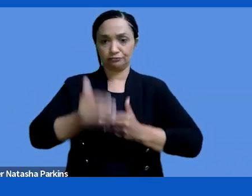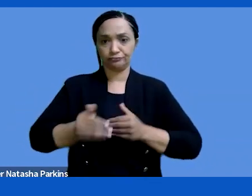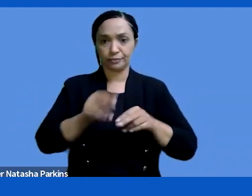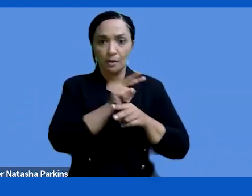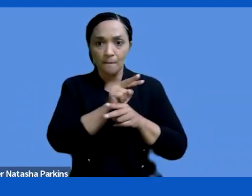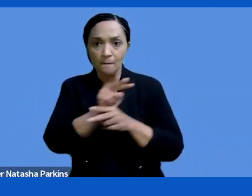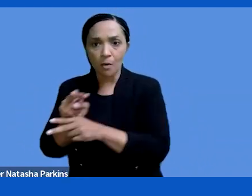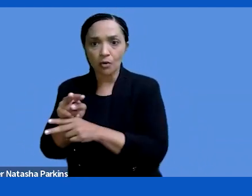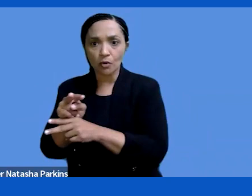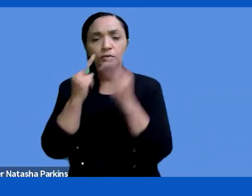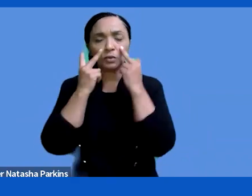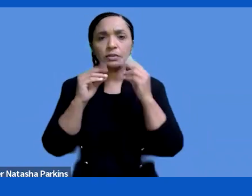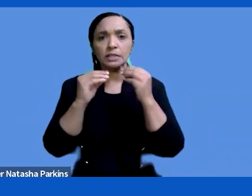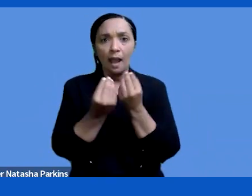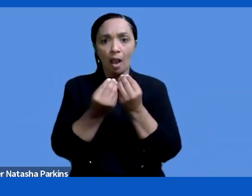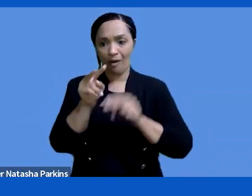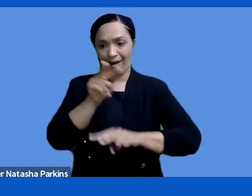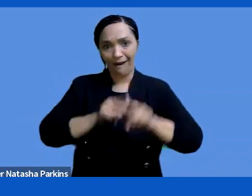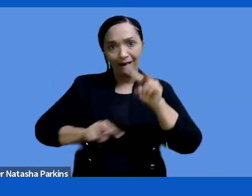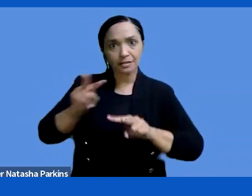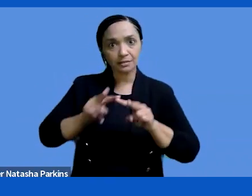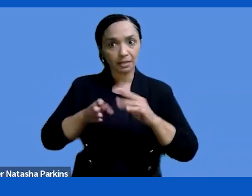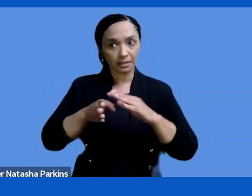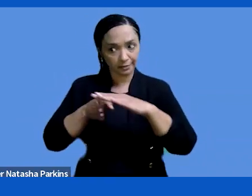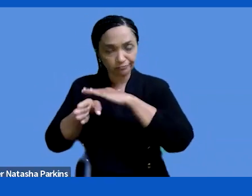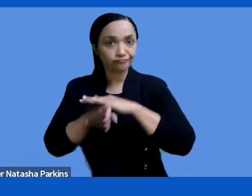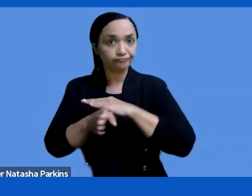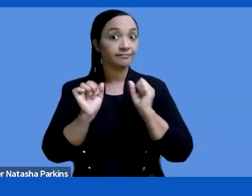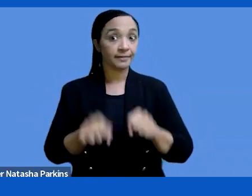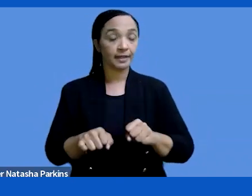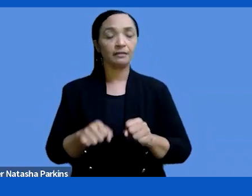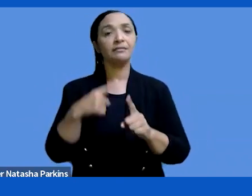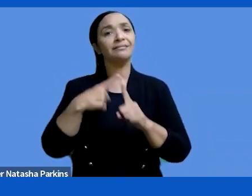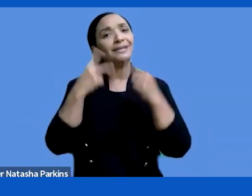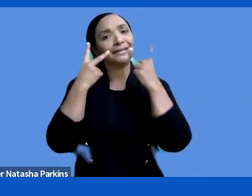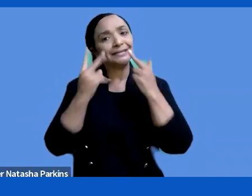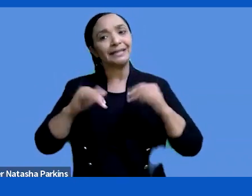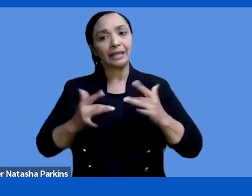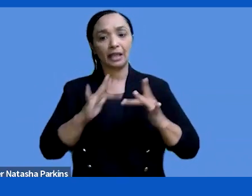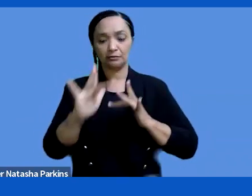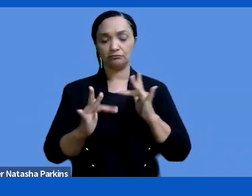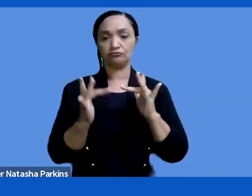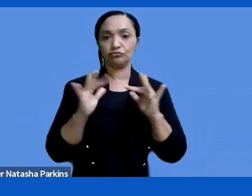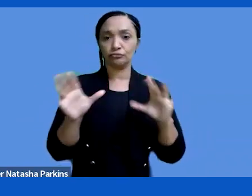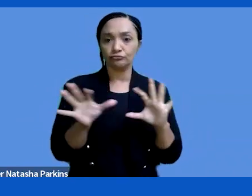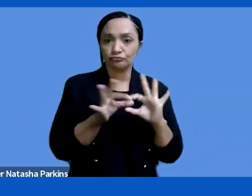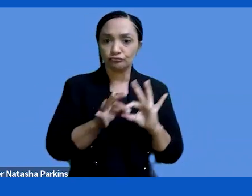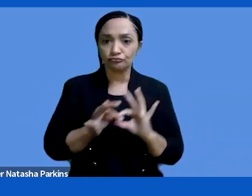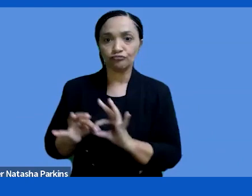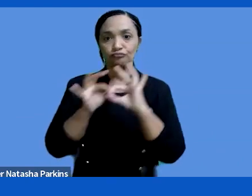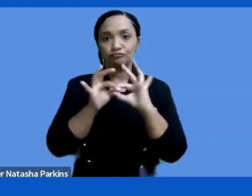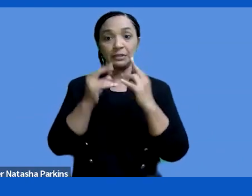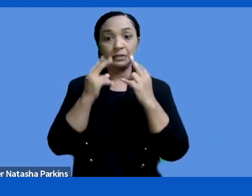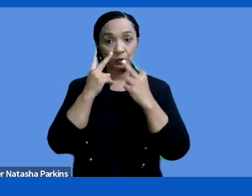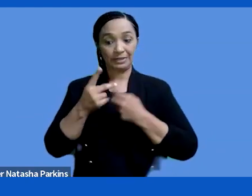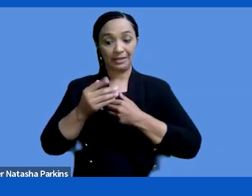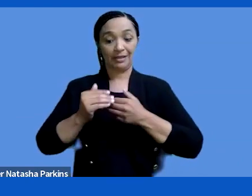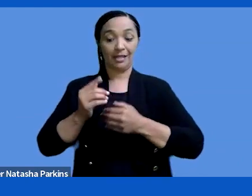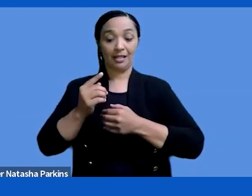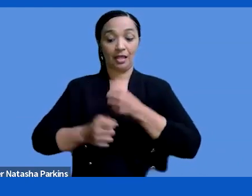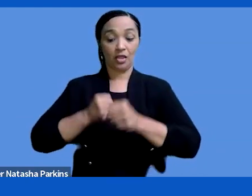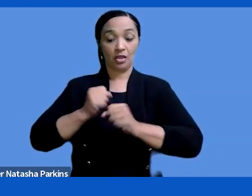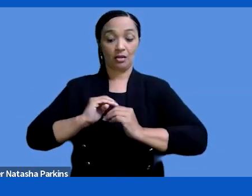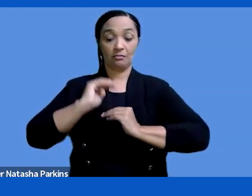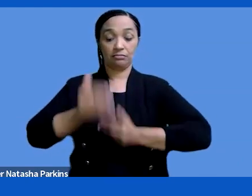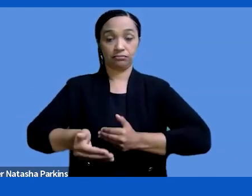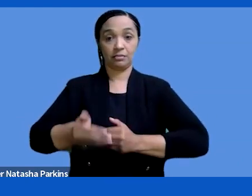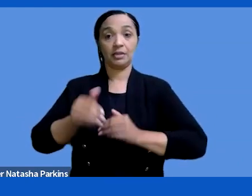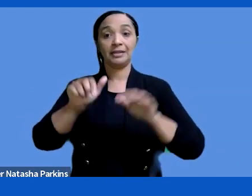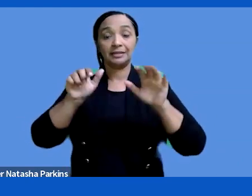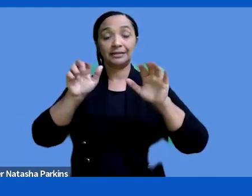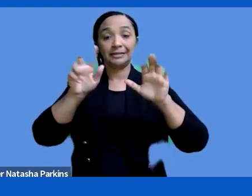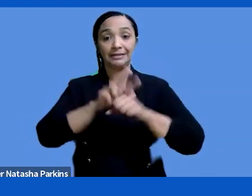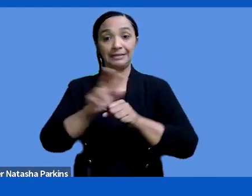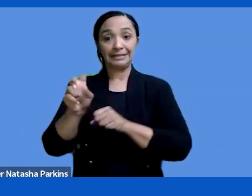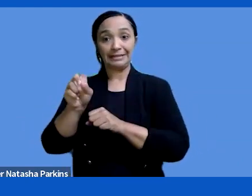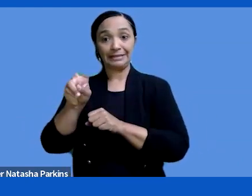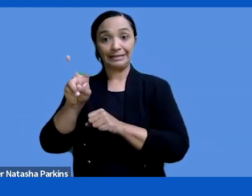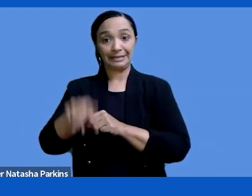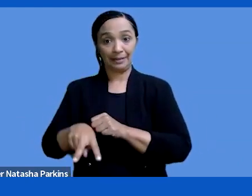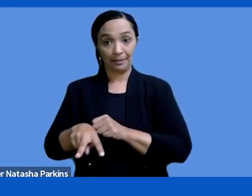accessibility in the public Sectors with the next report due in 2024. Between then and now,